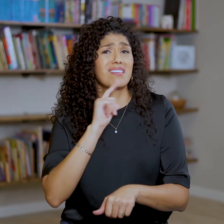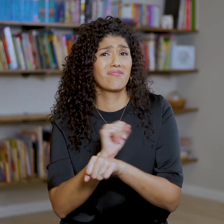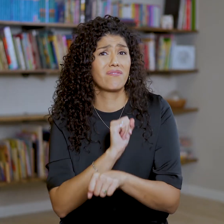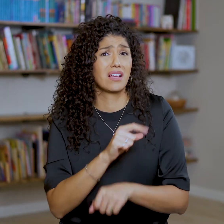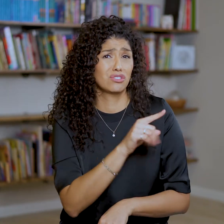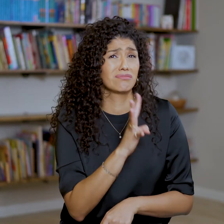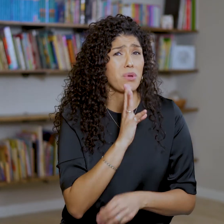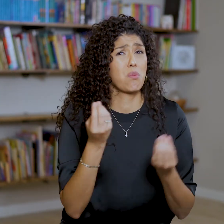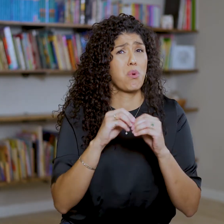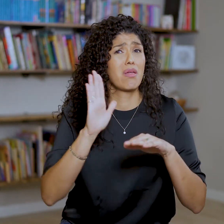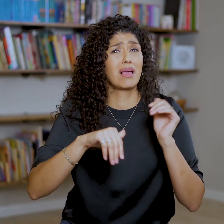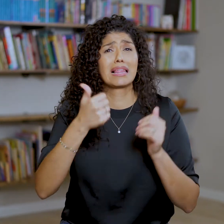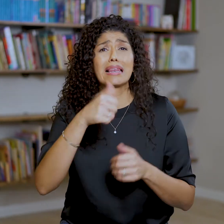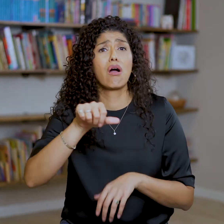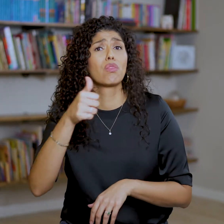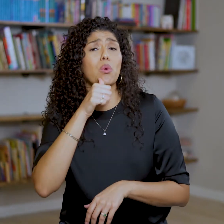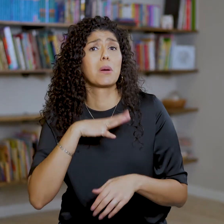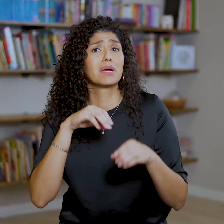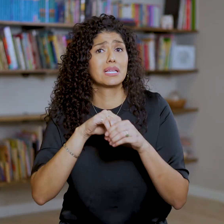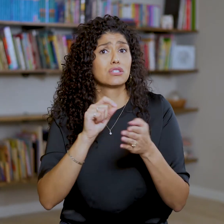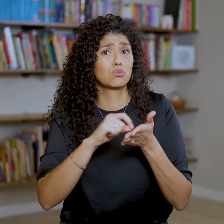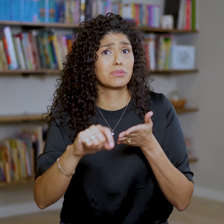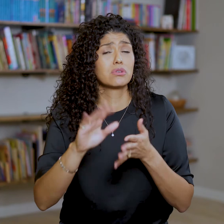in fact, she speaks more than any other woman in Scripture,